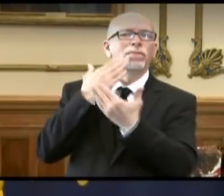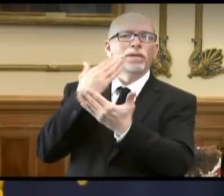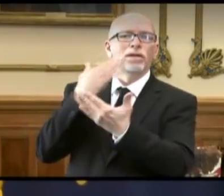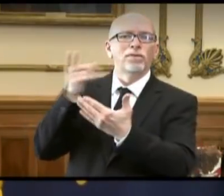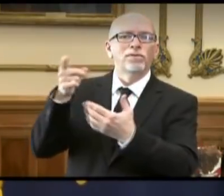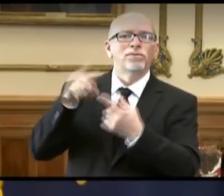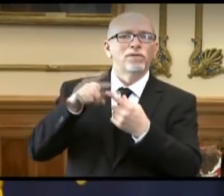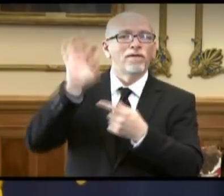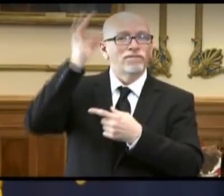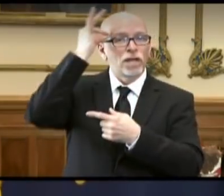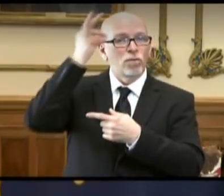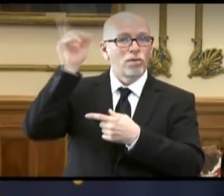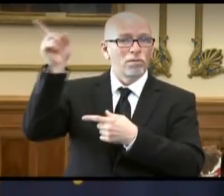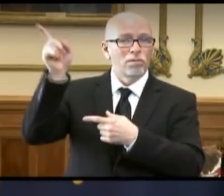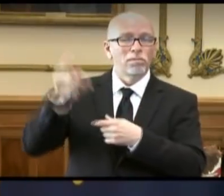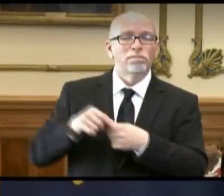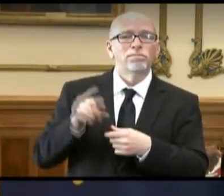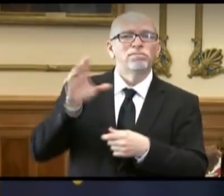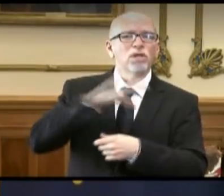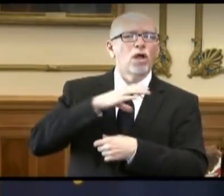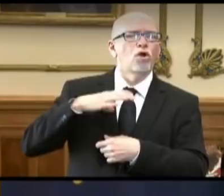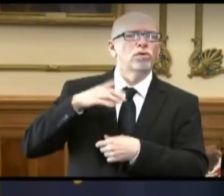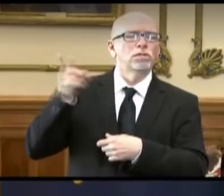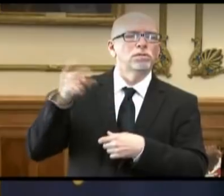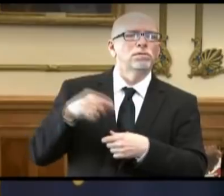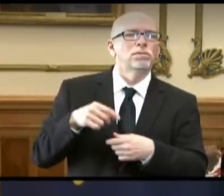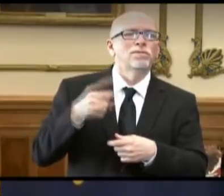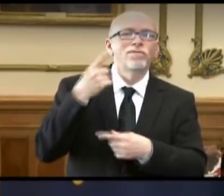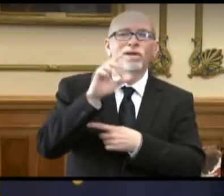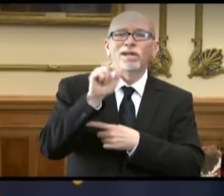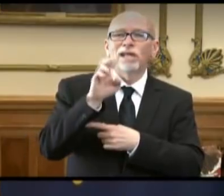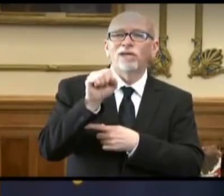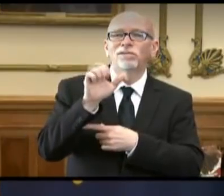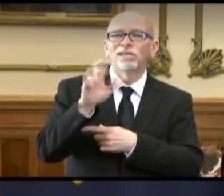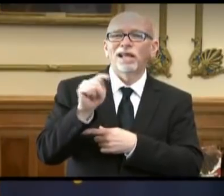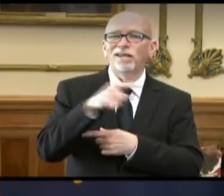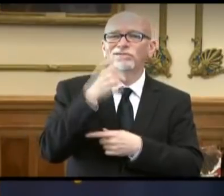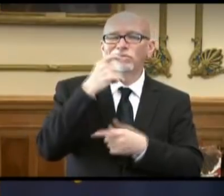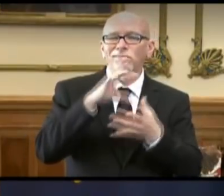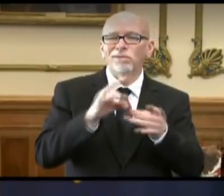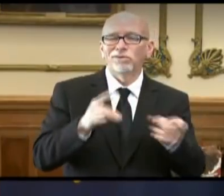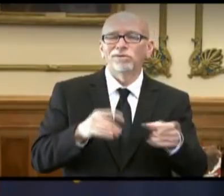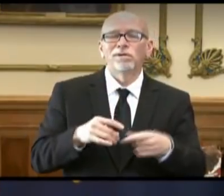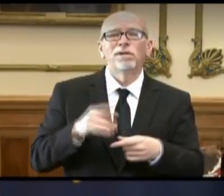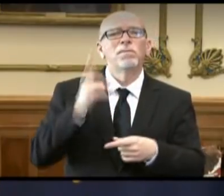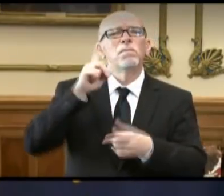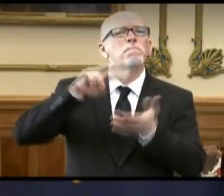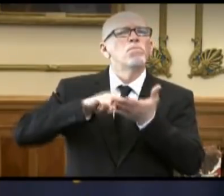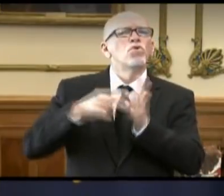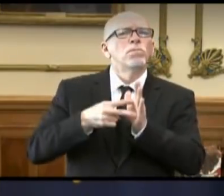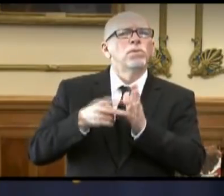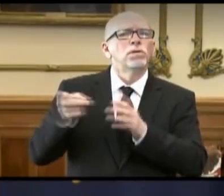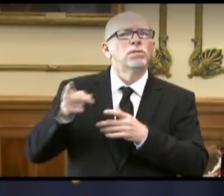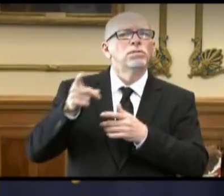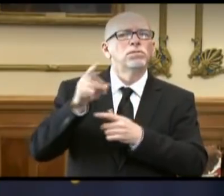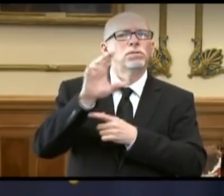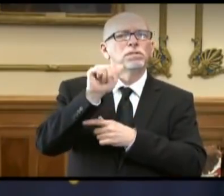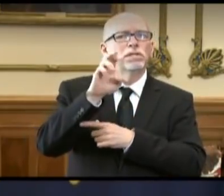DOES COME, OUR WORKERS ARE READY FOR THAT. TWO GREAT POINTS. ANOTHER SHOUTOUT THANK YOU TO